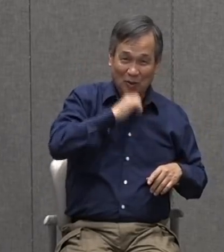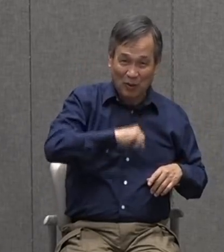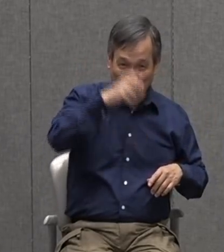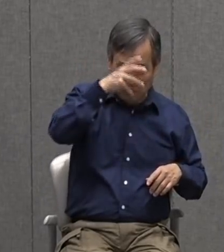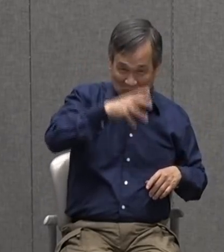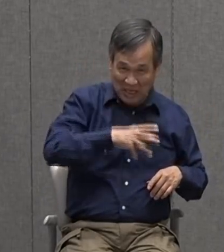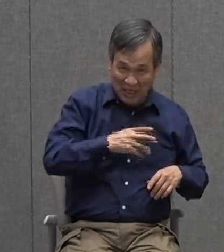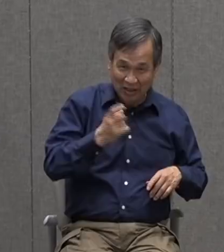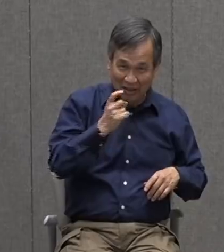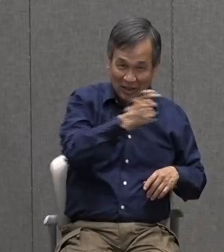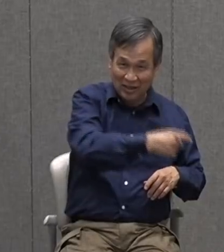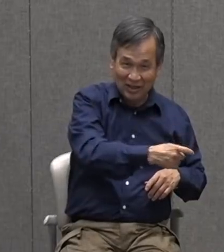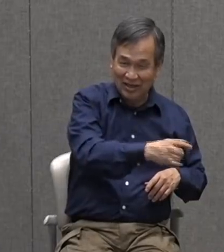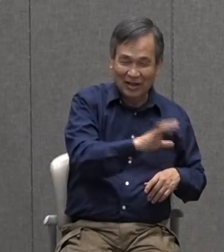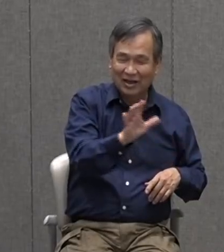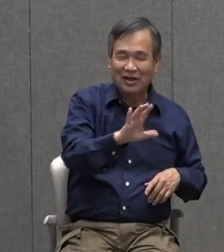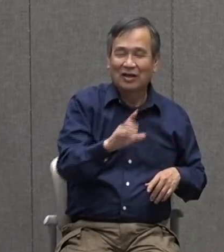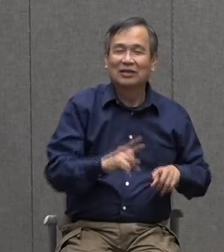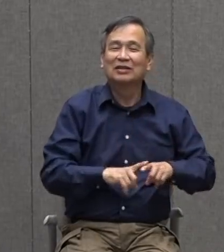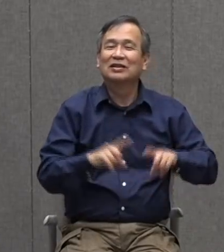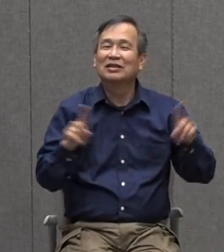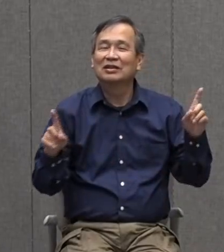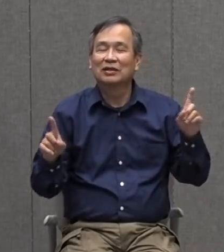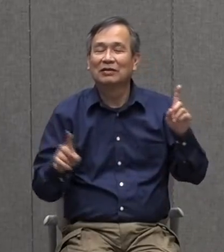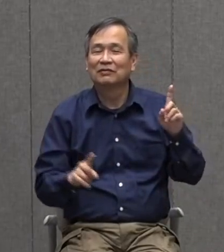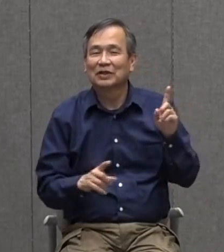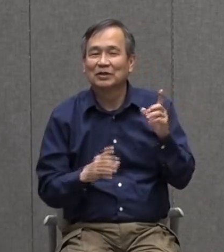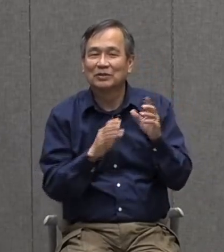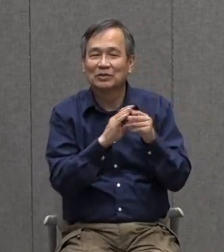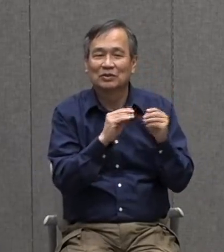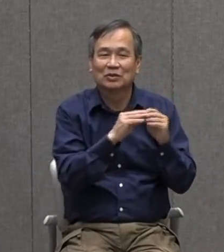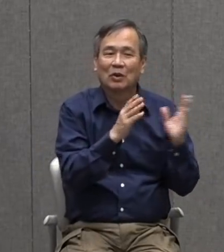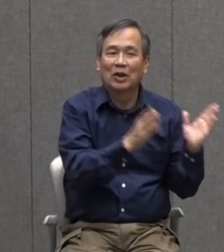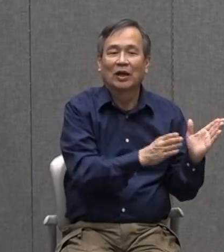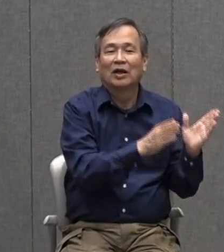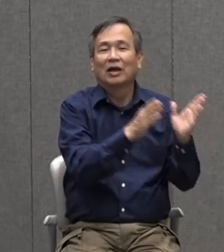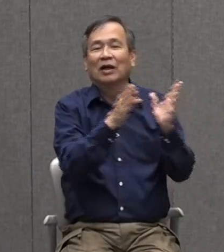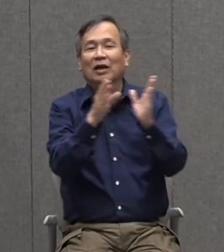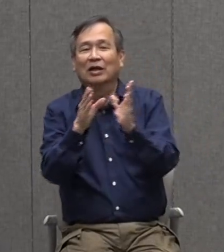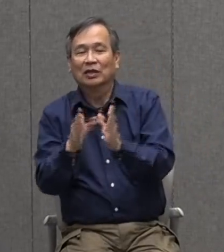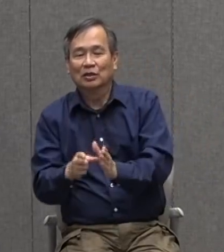No, because that was a different pattern, we have our new pattern and that's that growing pattern.